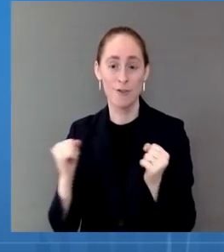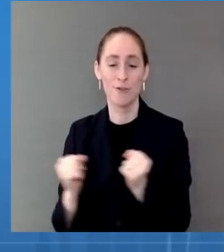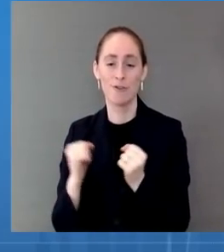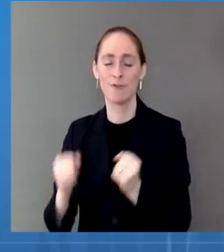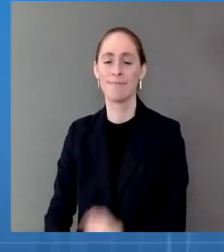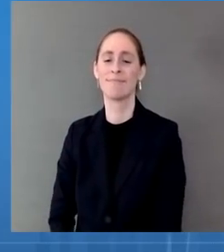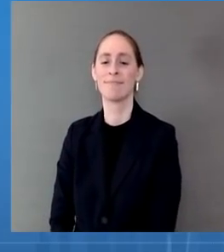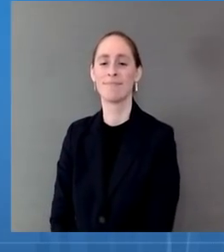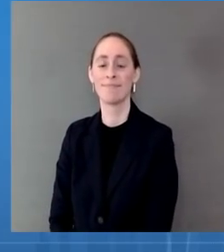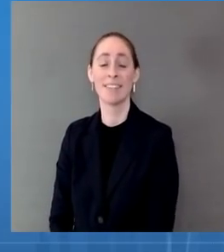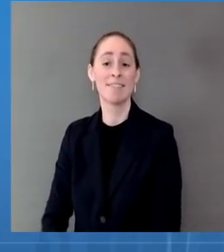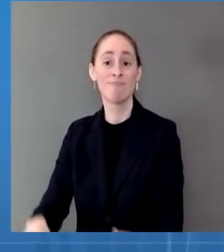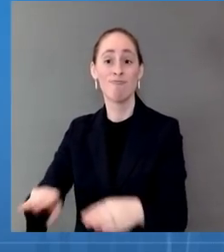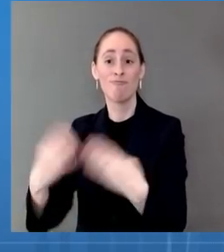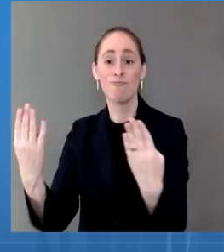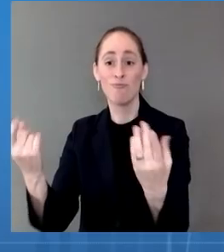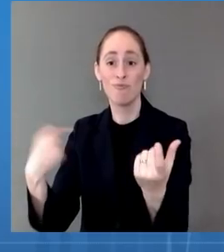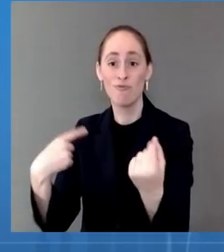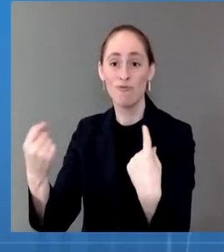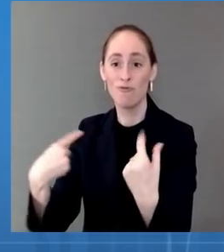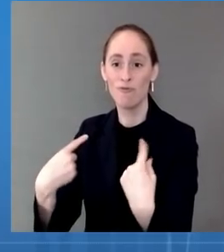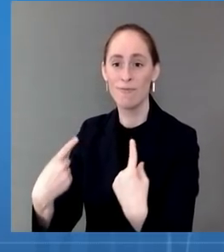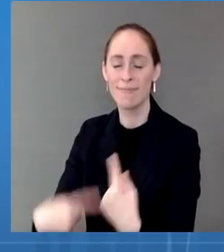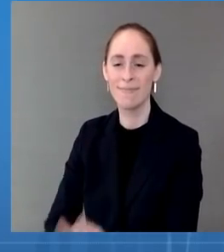Moderator: Great first question, we're going to go to Tamara Keith at NPR.